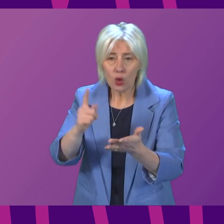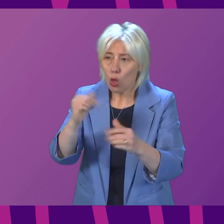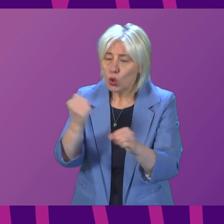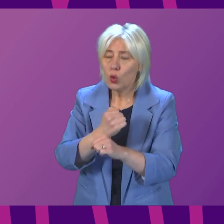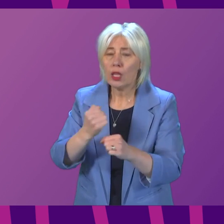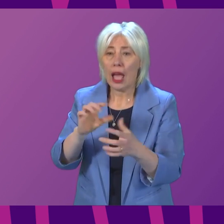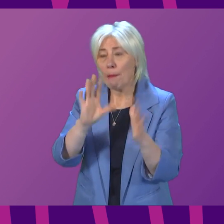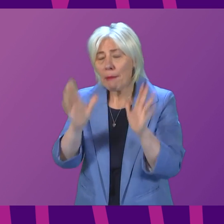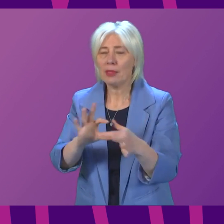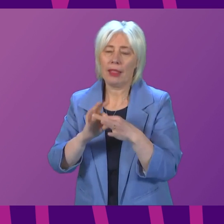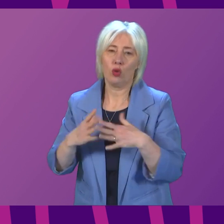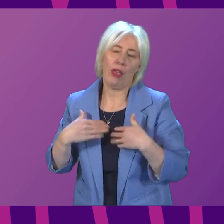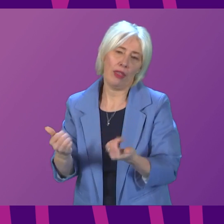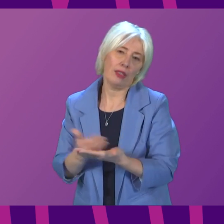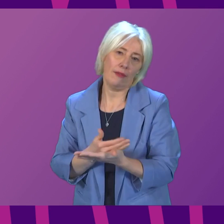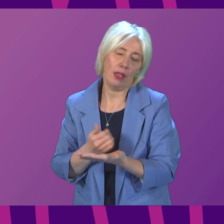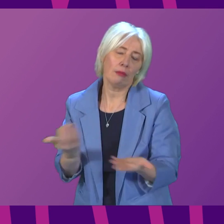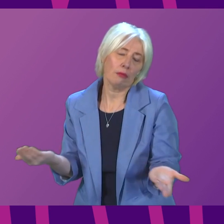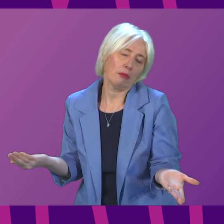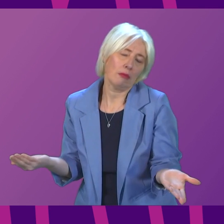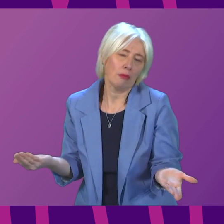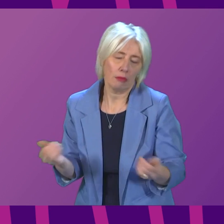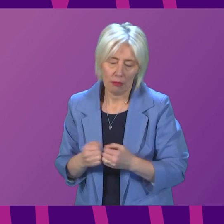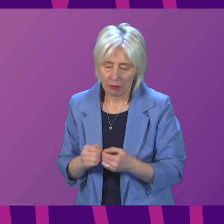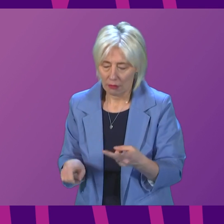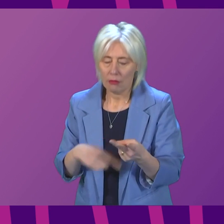grounds for schools.